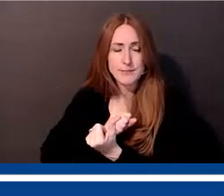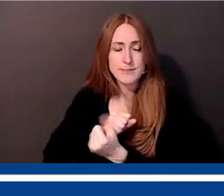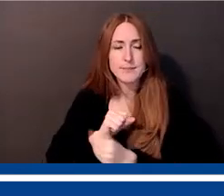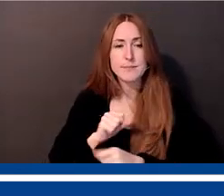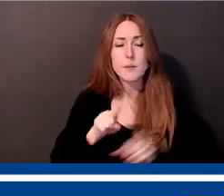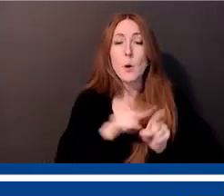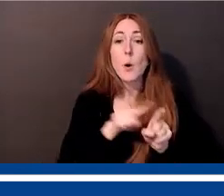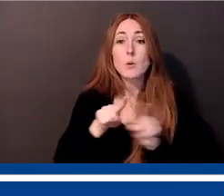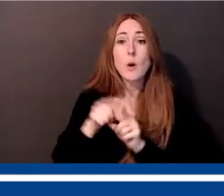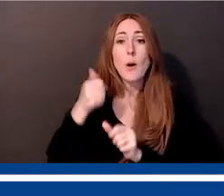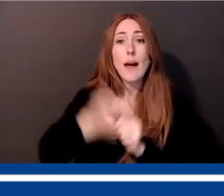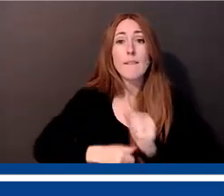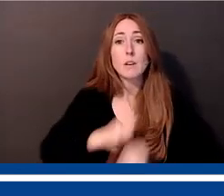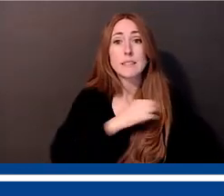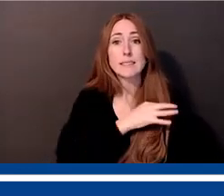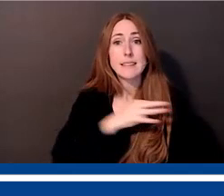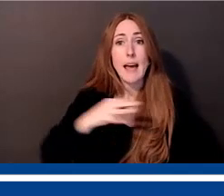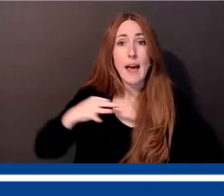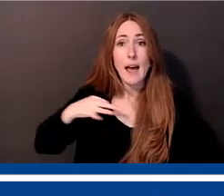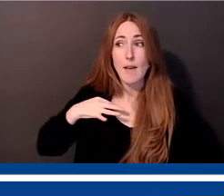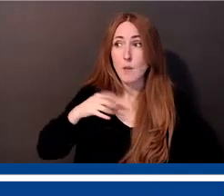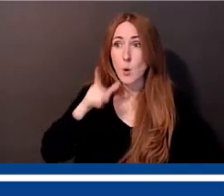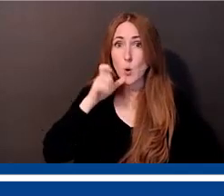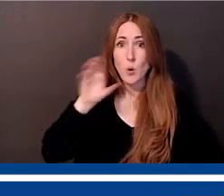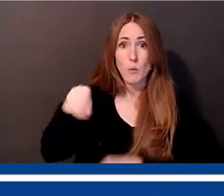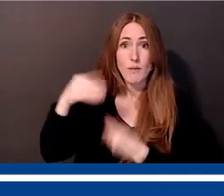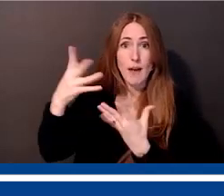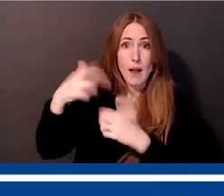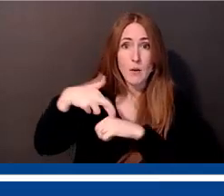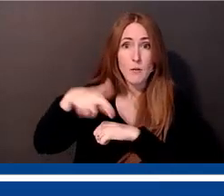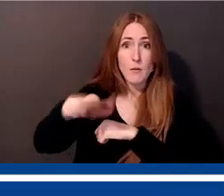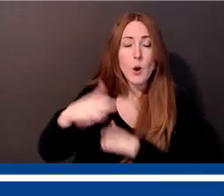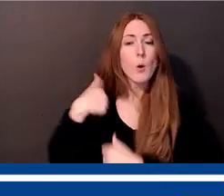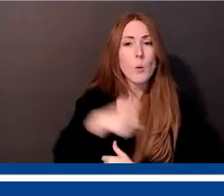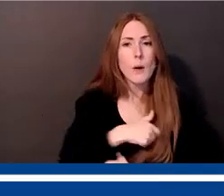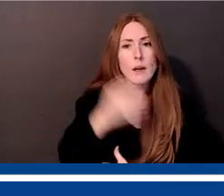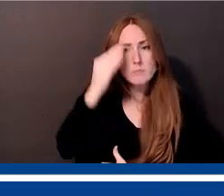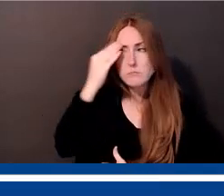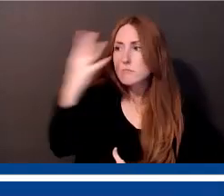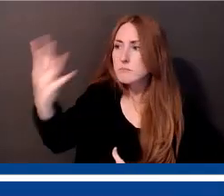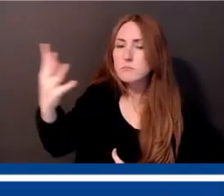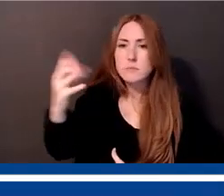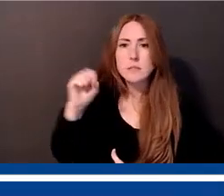who provided a referral with updates on the status of their referral.